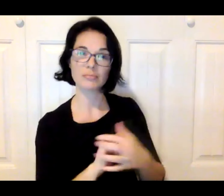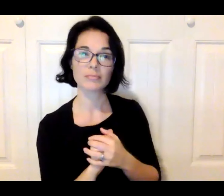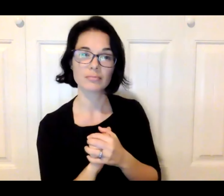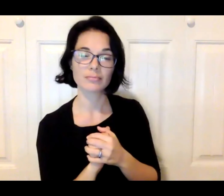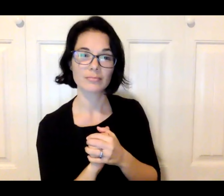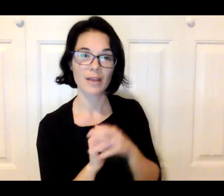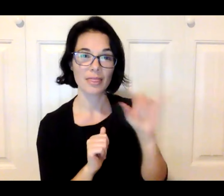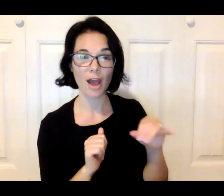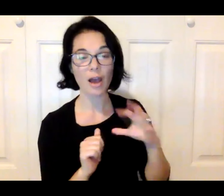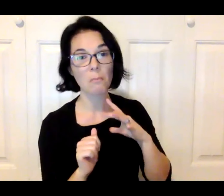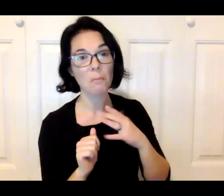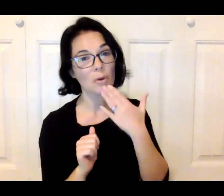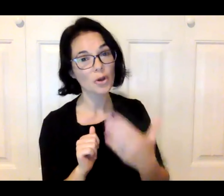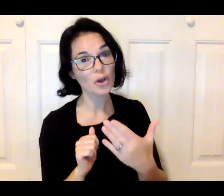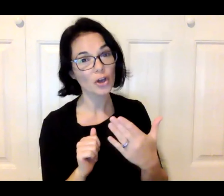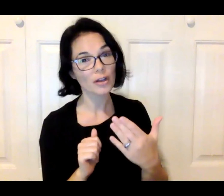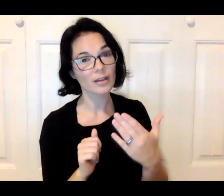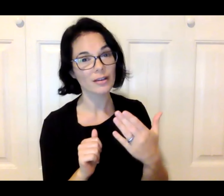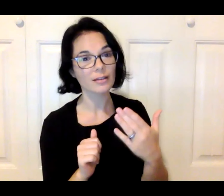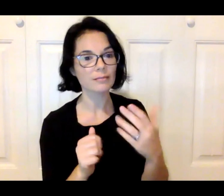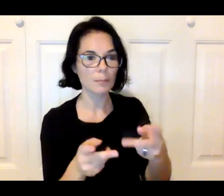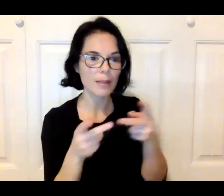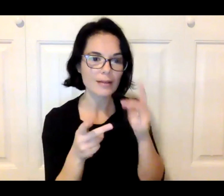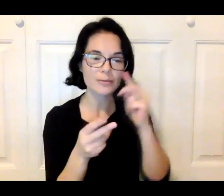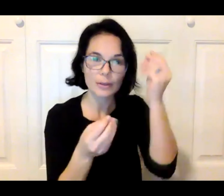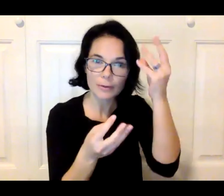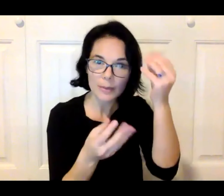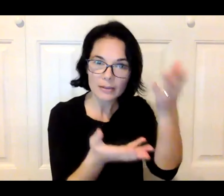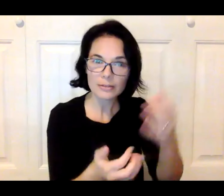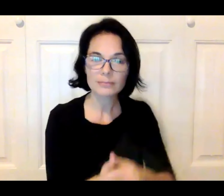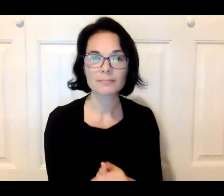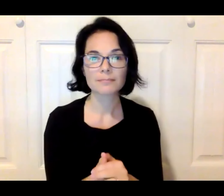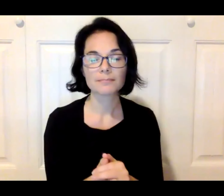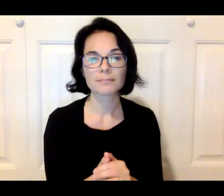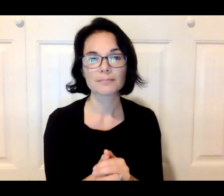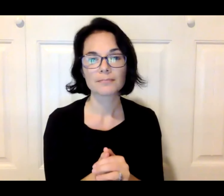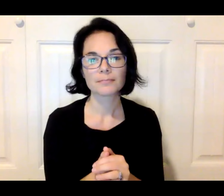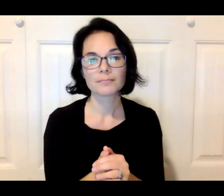far as the virus getting passed from one person to another because of good ventilation and air flow.